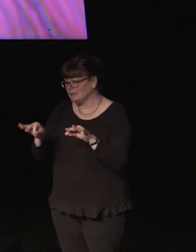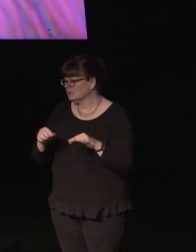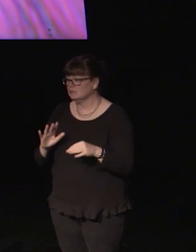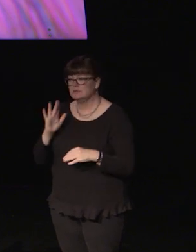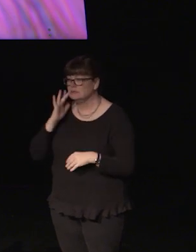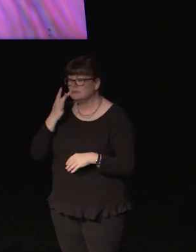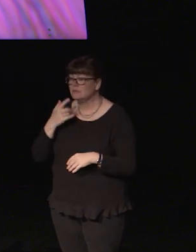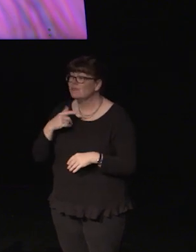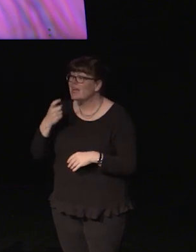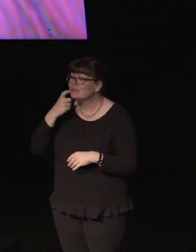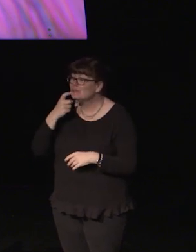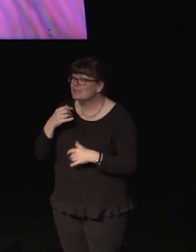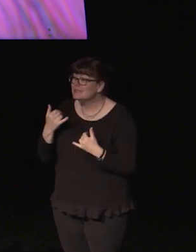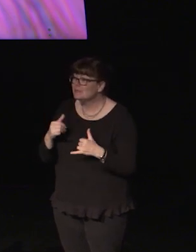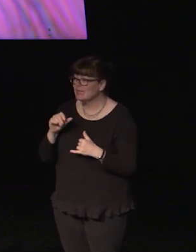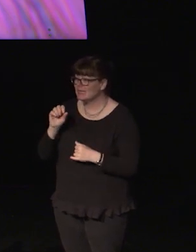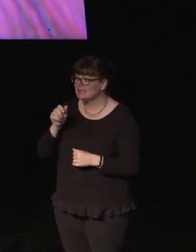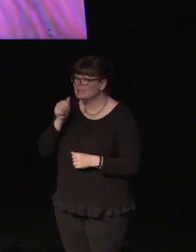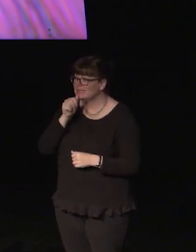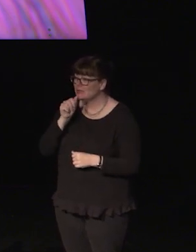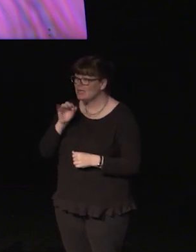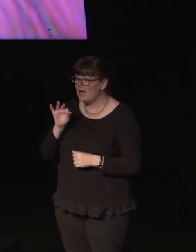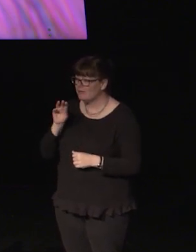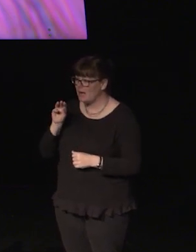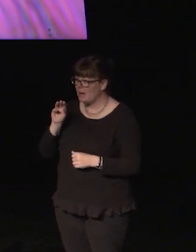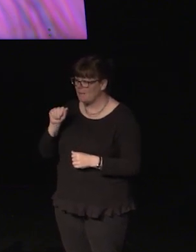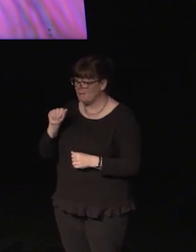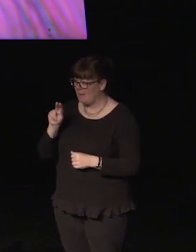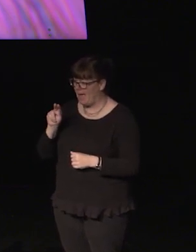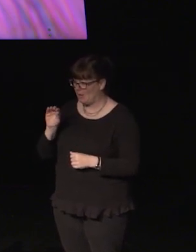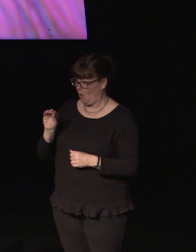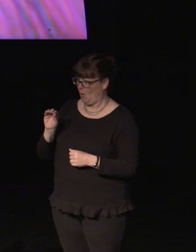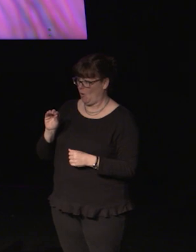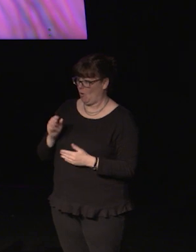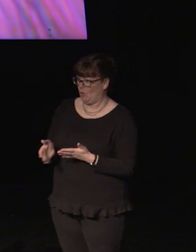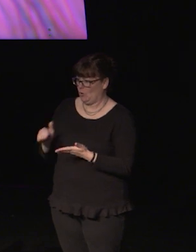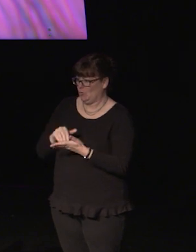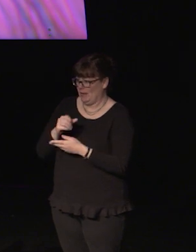the Secret of Mana remake on Steam not too long ago. And I like that,